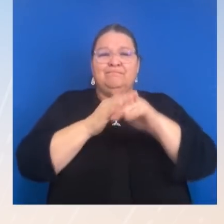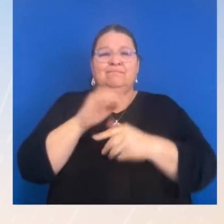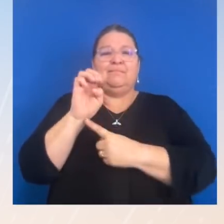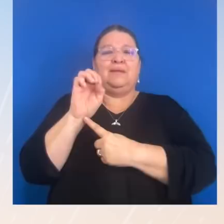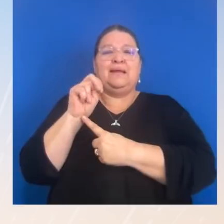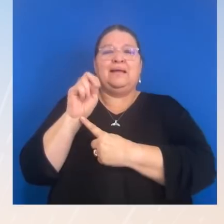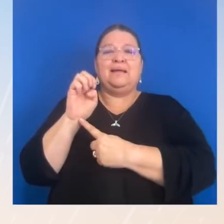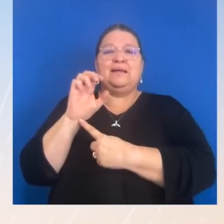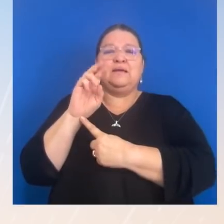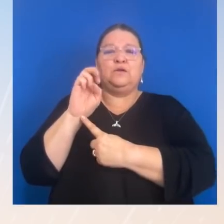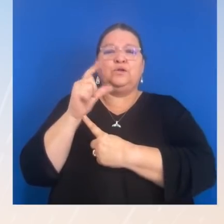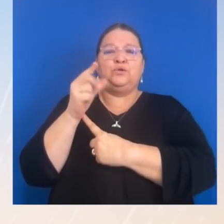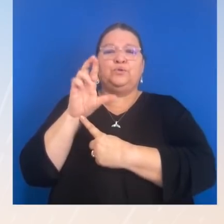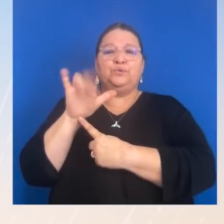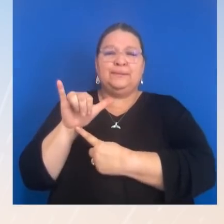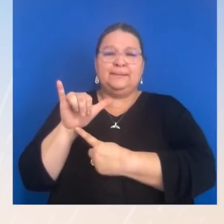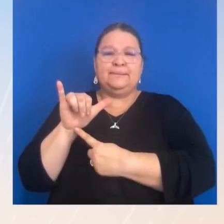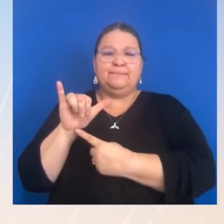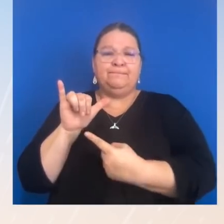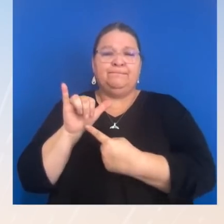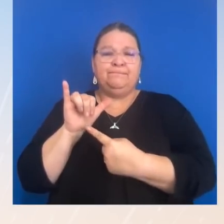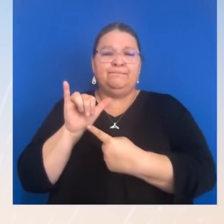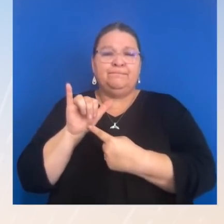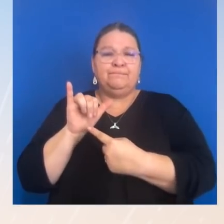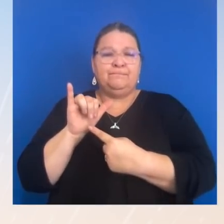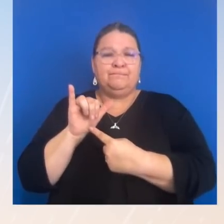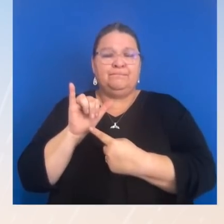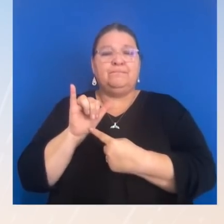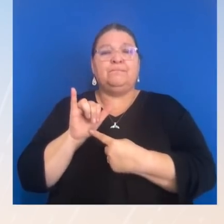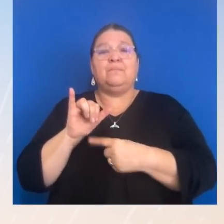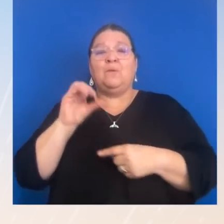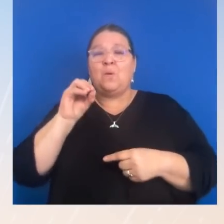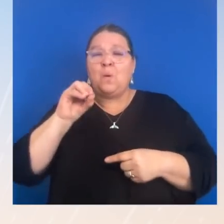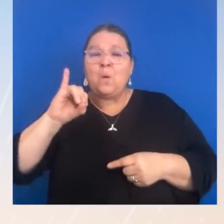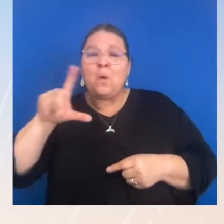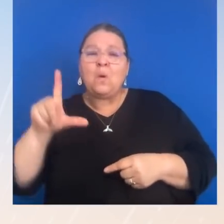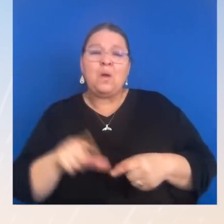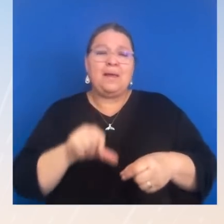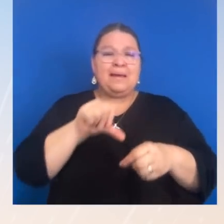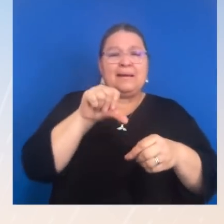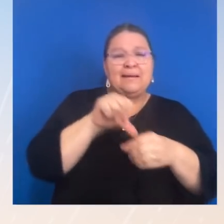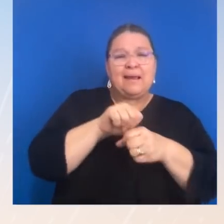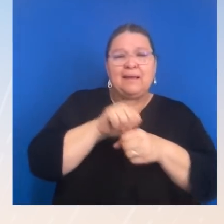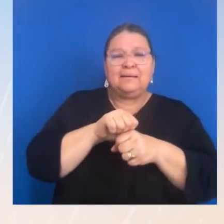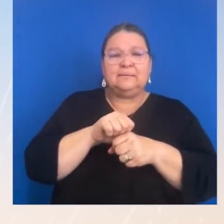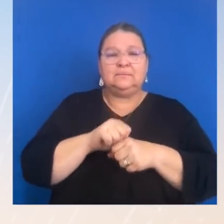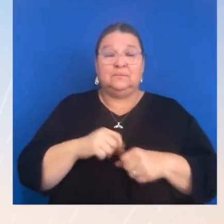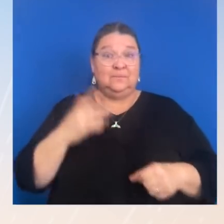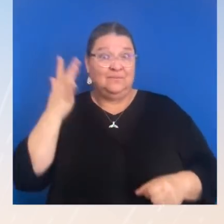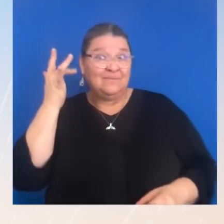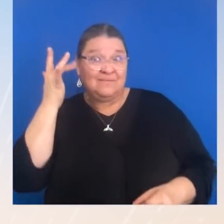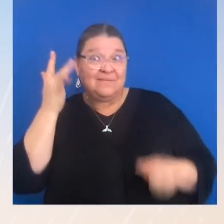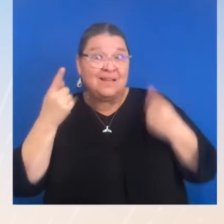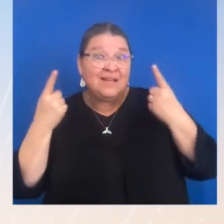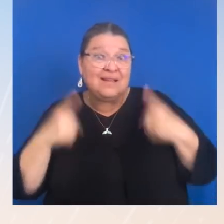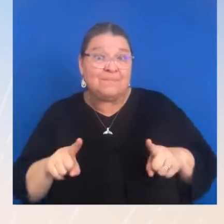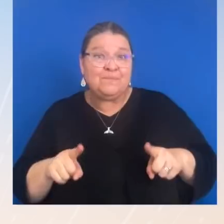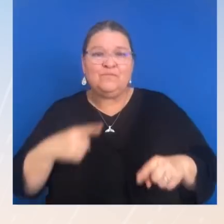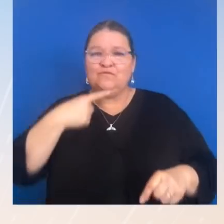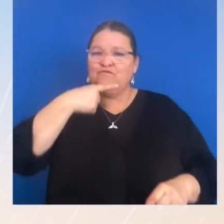happen as a result of Russia's invasion of Ukraine. So, while we're looking at year over year -- and there were year-over-year numbers that came out about a month ago as well --